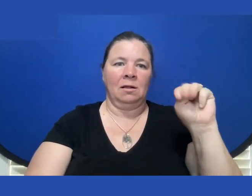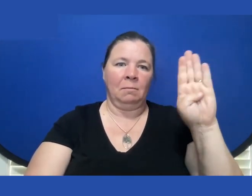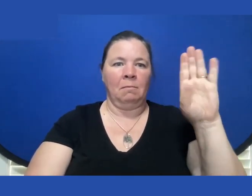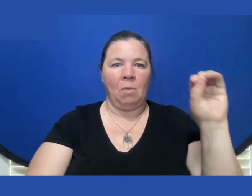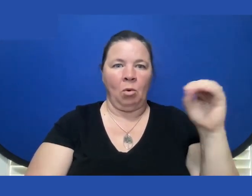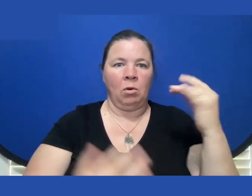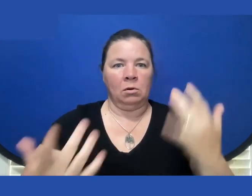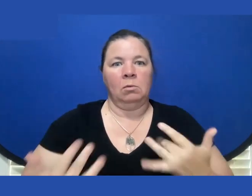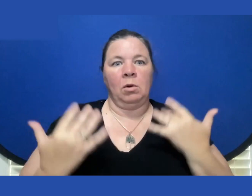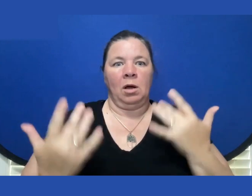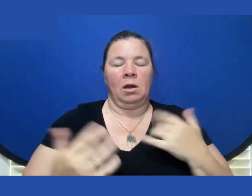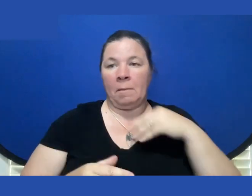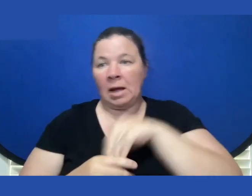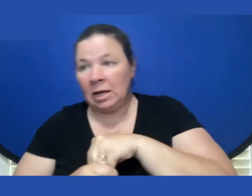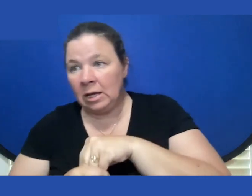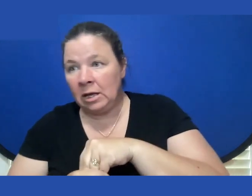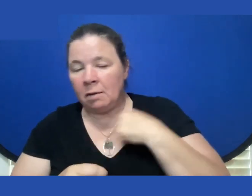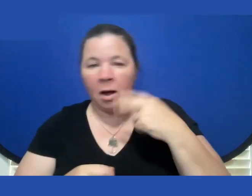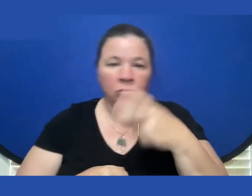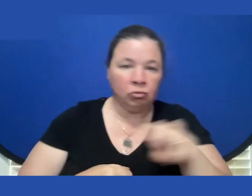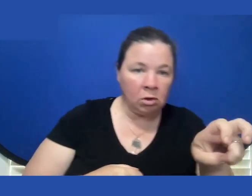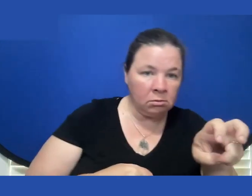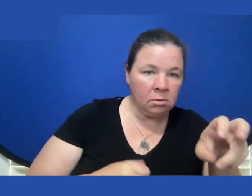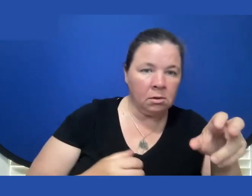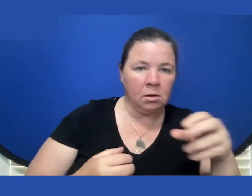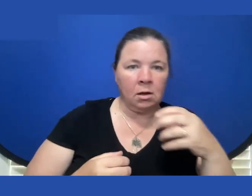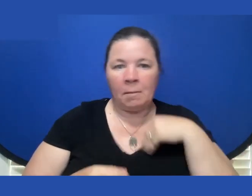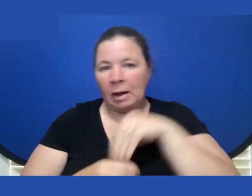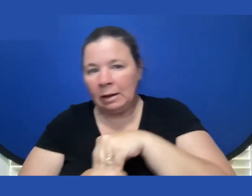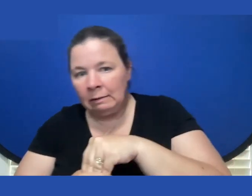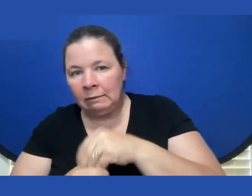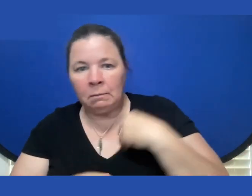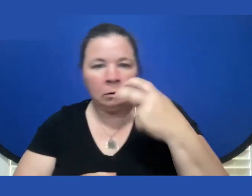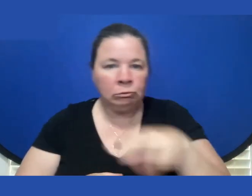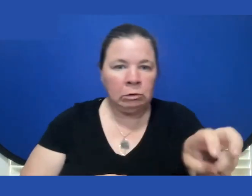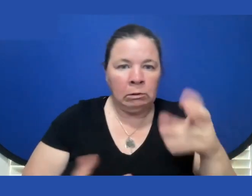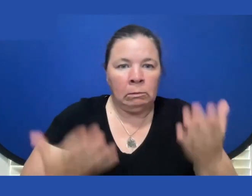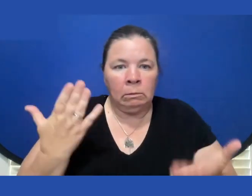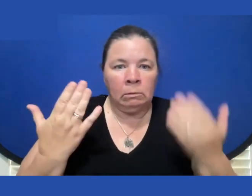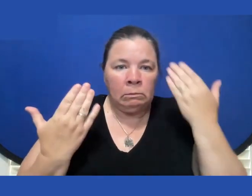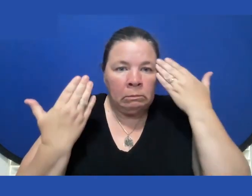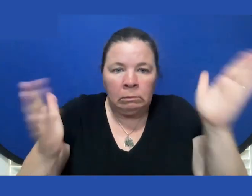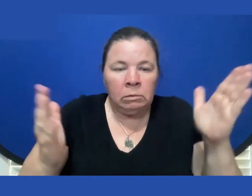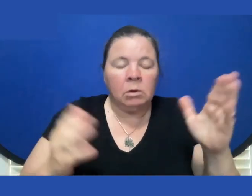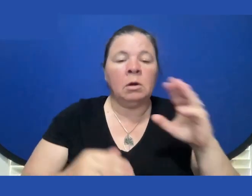"Well, am I in or am I transitioning as a civilian?" And, you know, the military does a great job